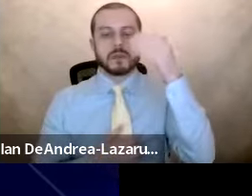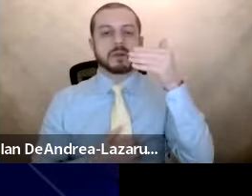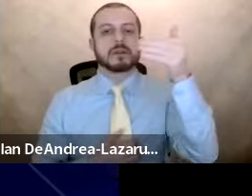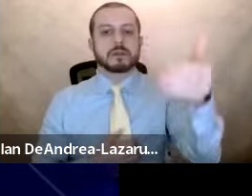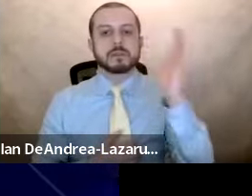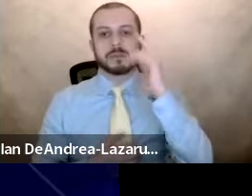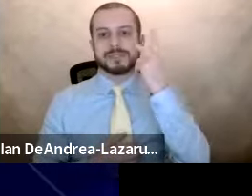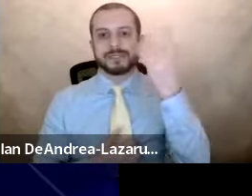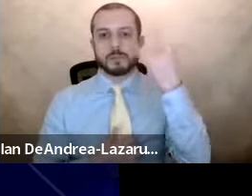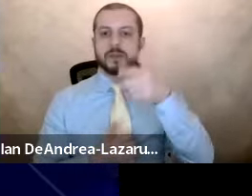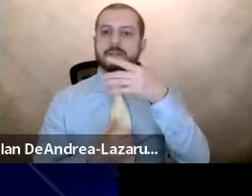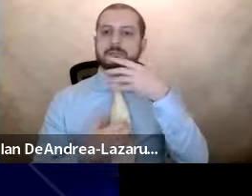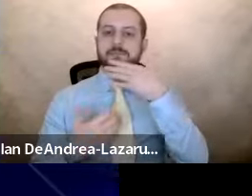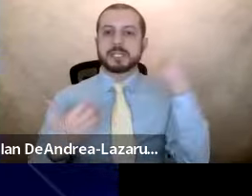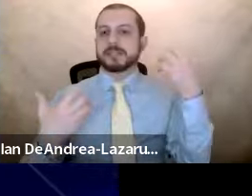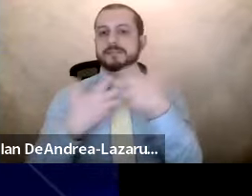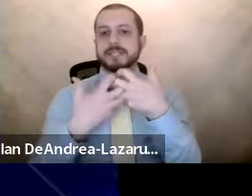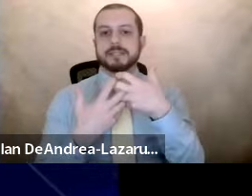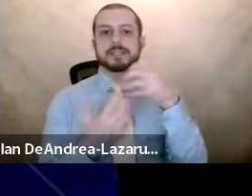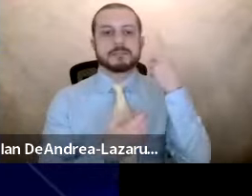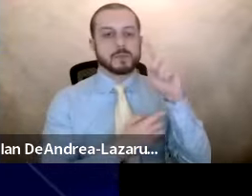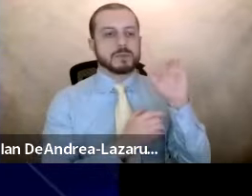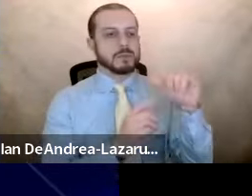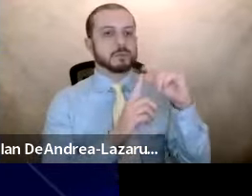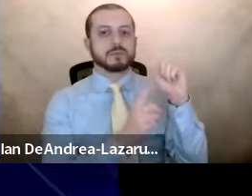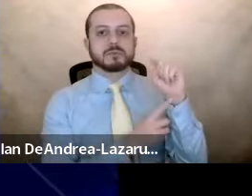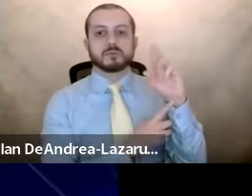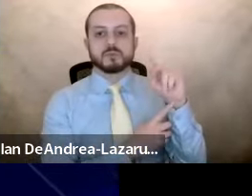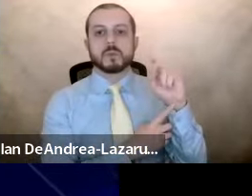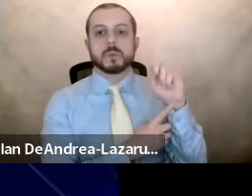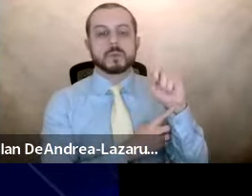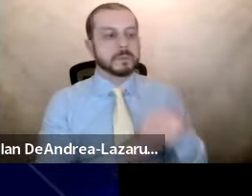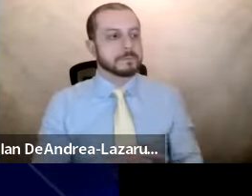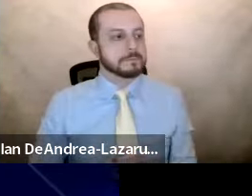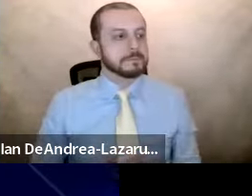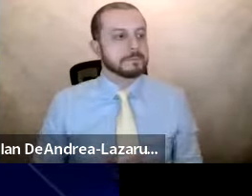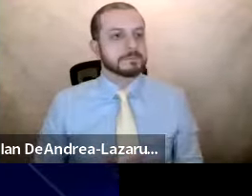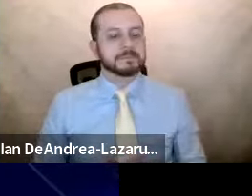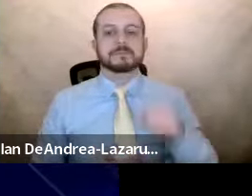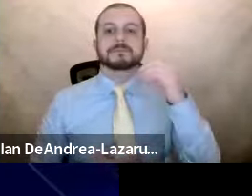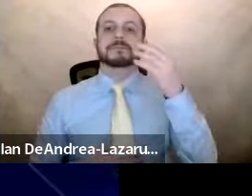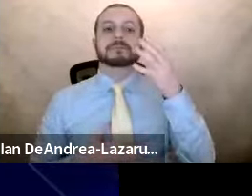Like a football player's brain hitting the side of his skull when he hits something like the ground really hard.